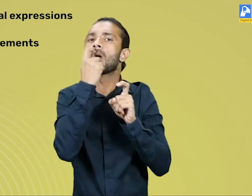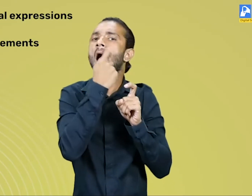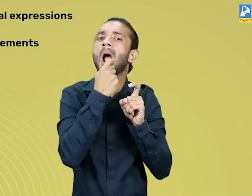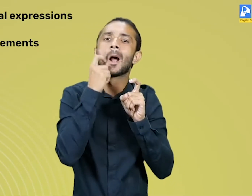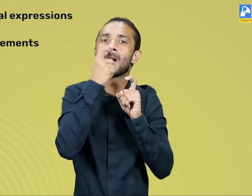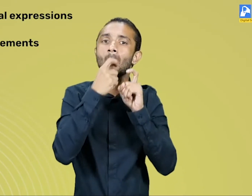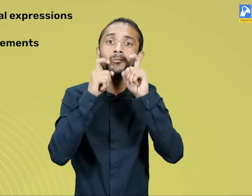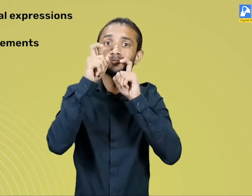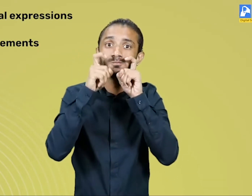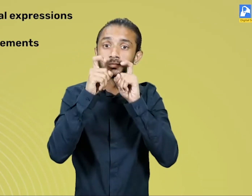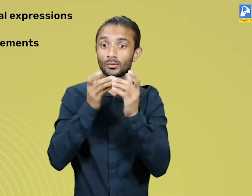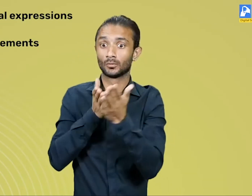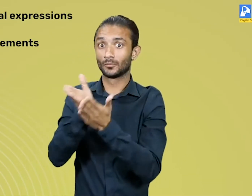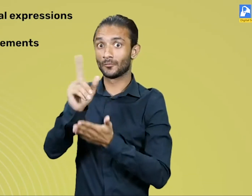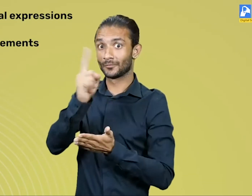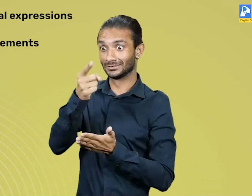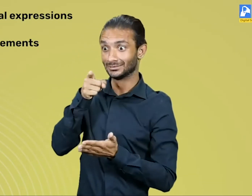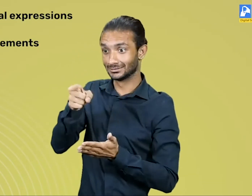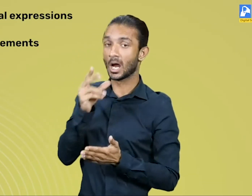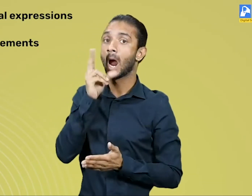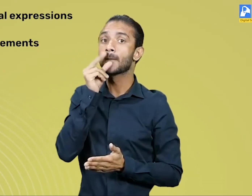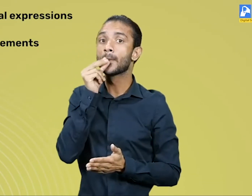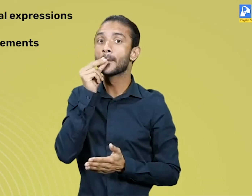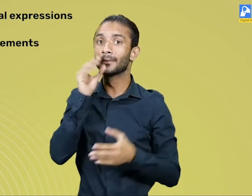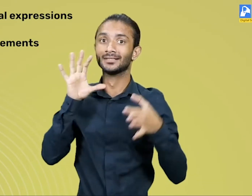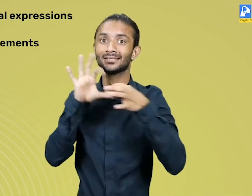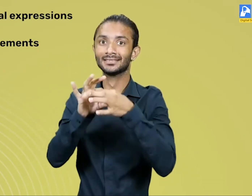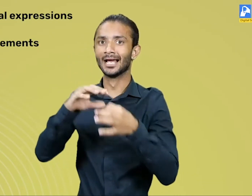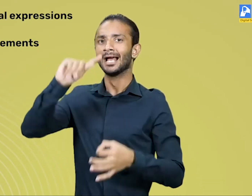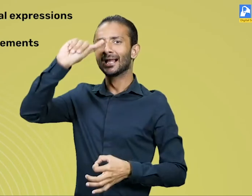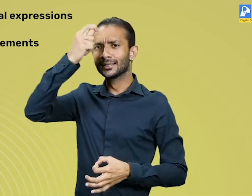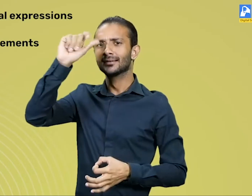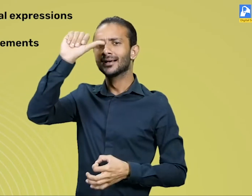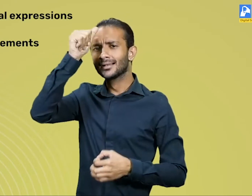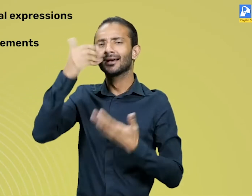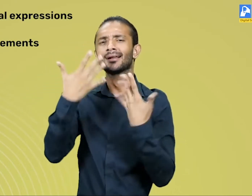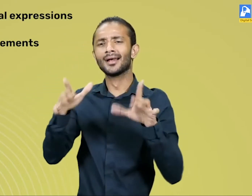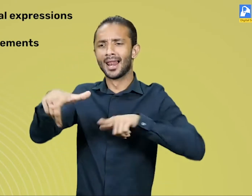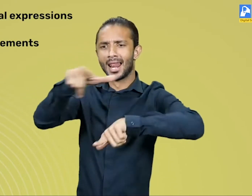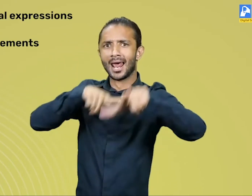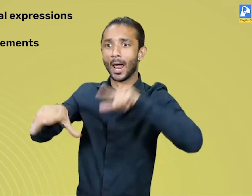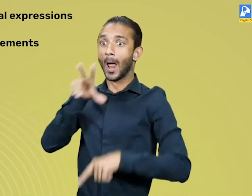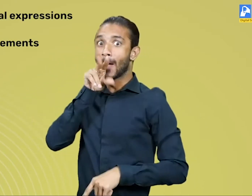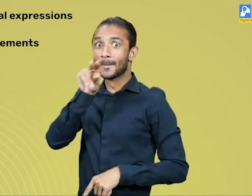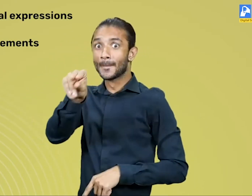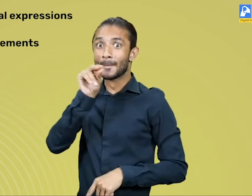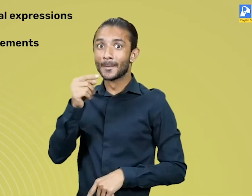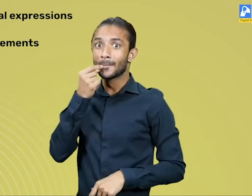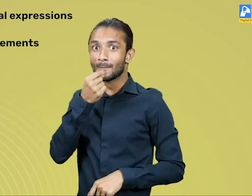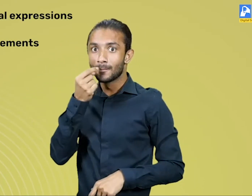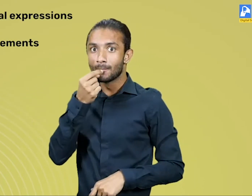The first is mouthing, where a person speaks in any language, such as Hindi or English, while also signing.